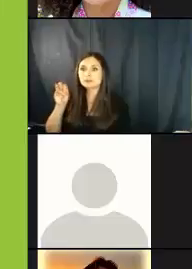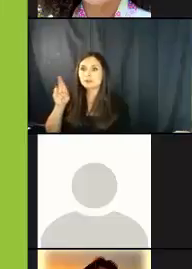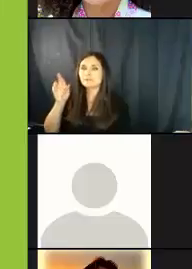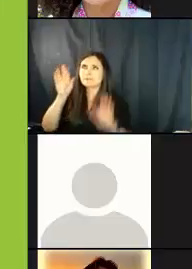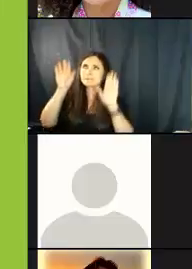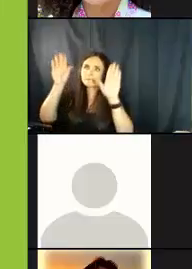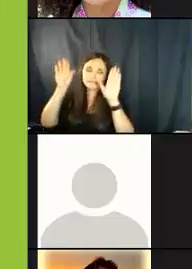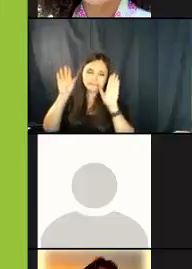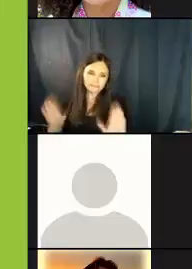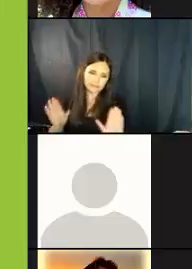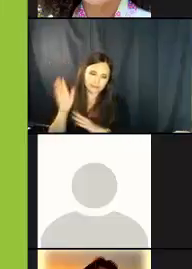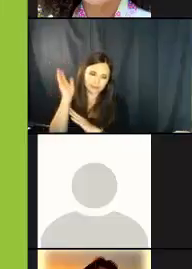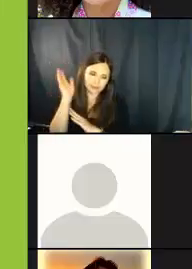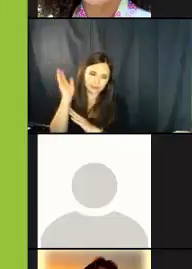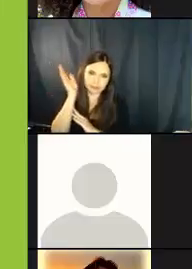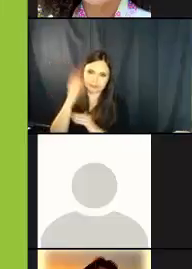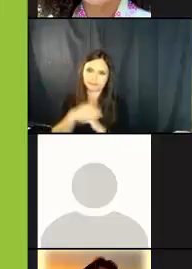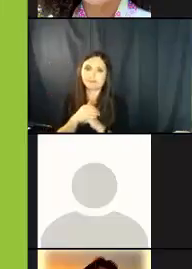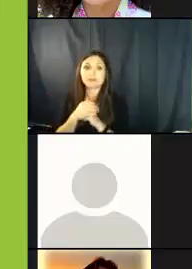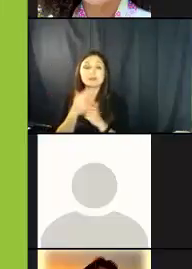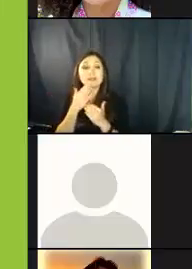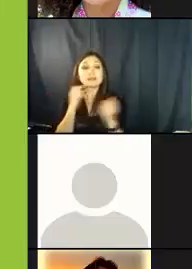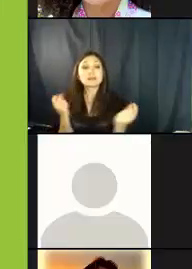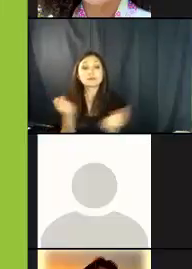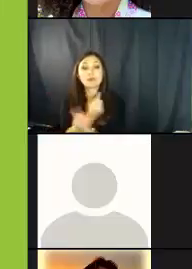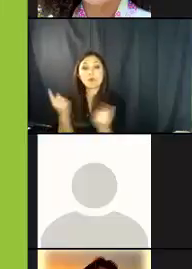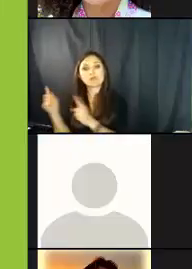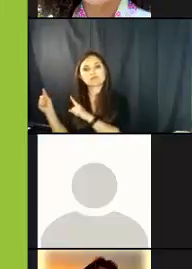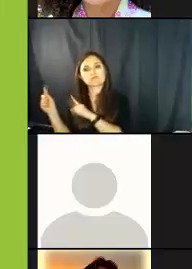And thank you for attending this session.